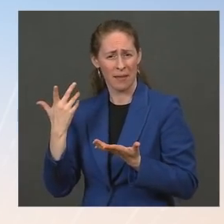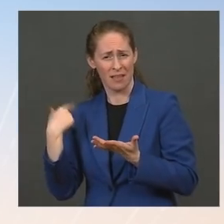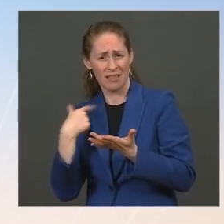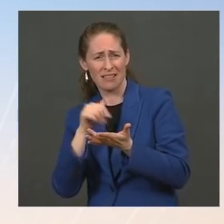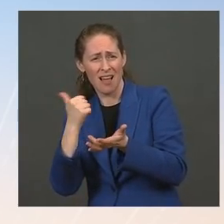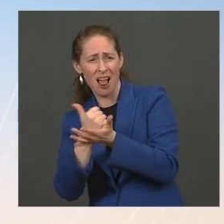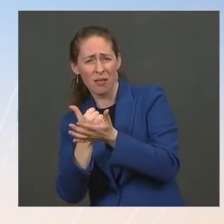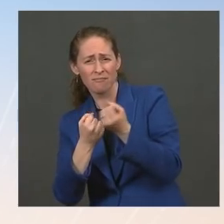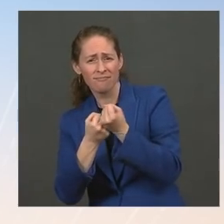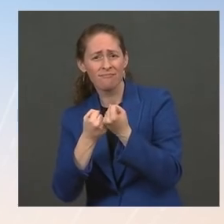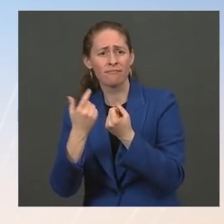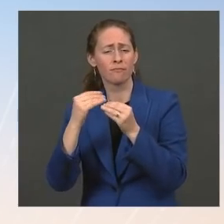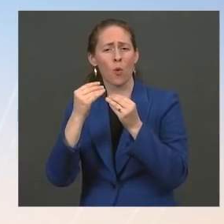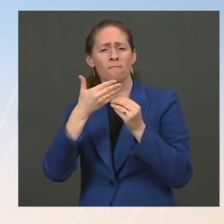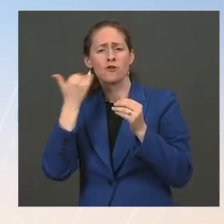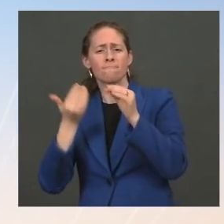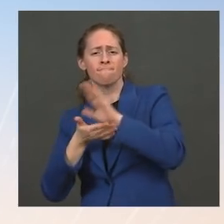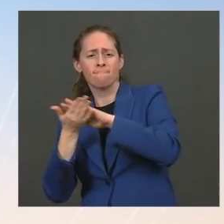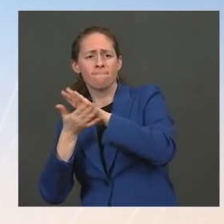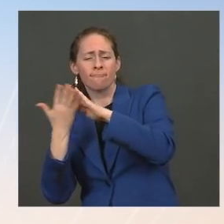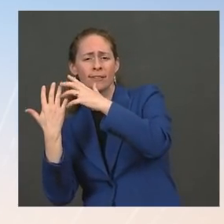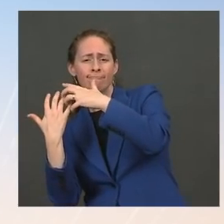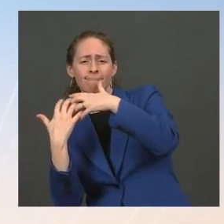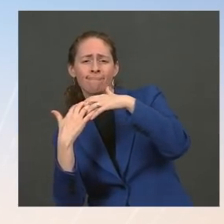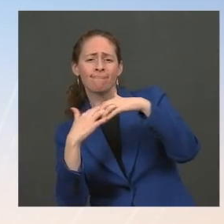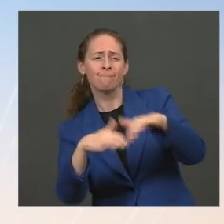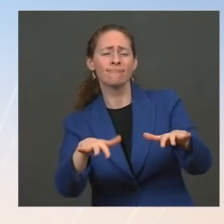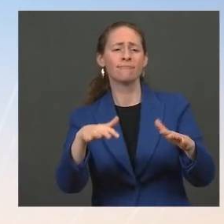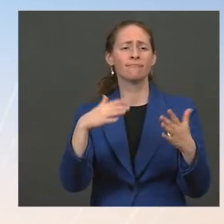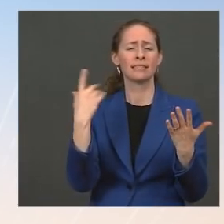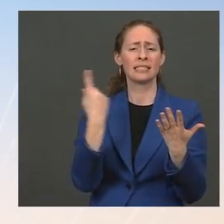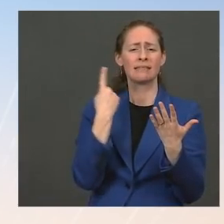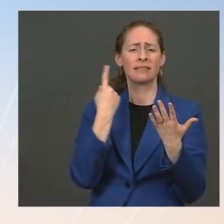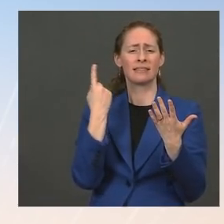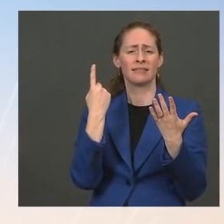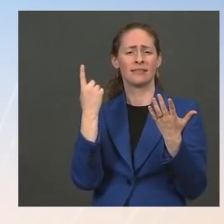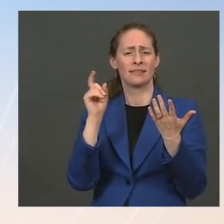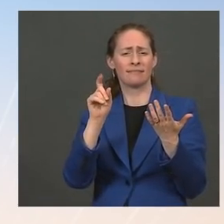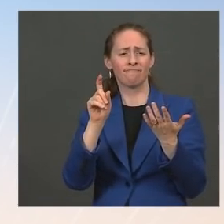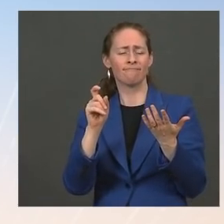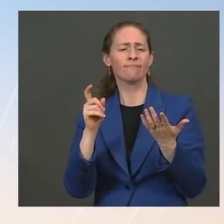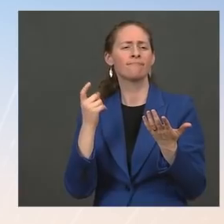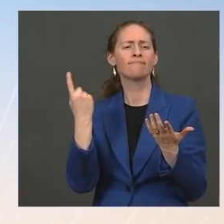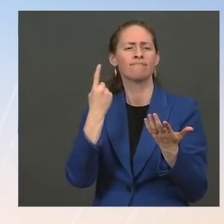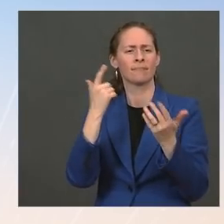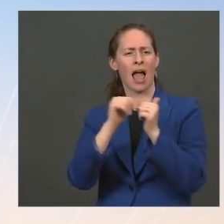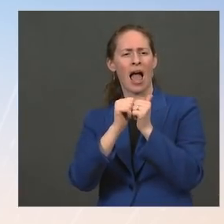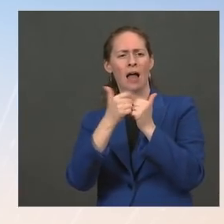Is there any effort to go beyond just sharing vaccines but actually help with getting shots in arm? Ms. Psaki: Yeah, absolutely.